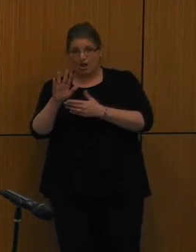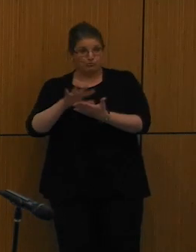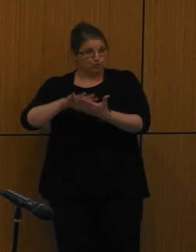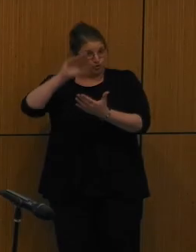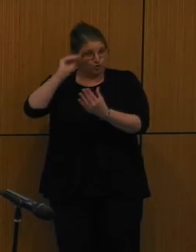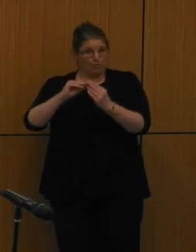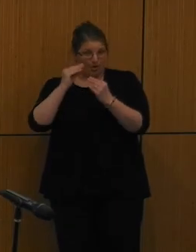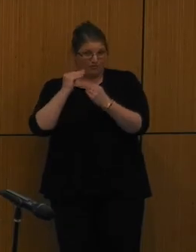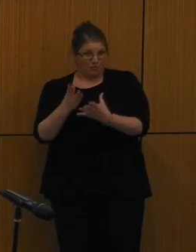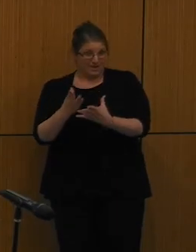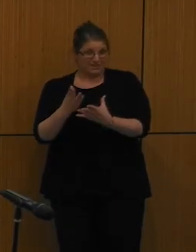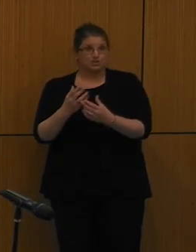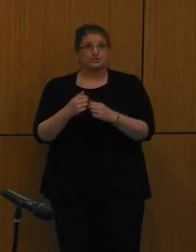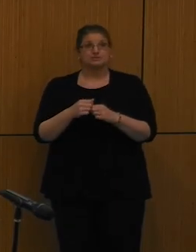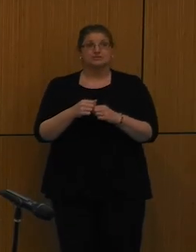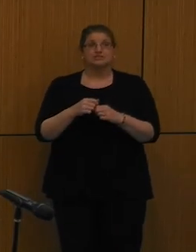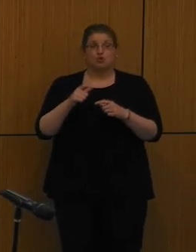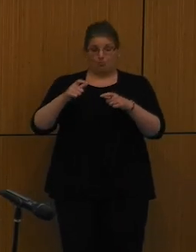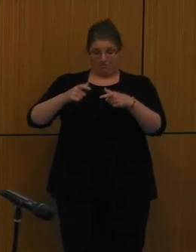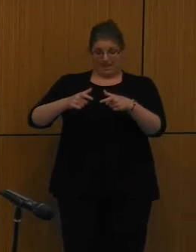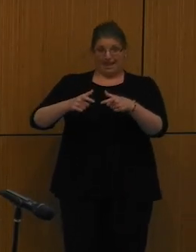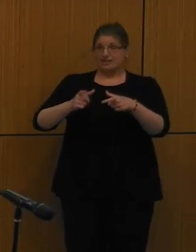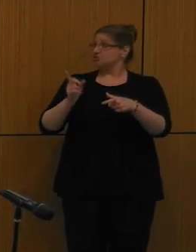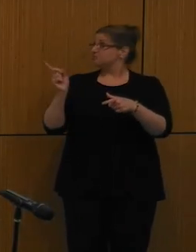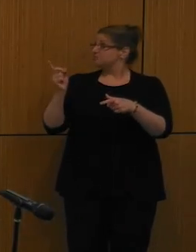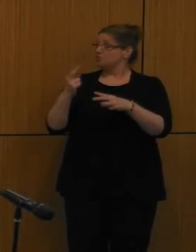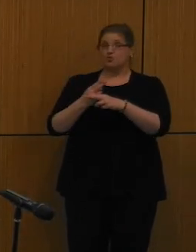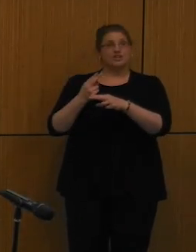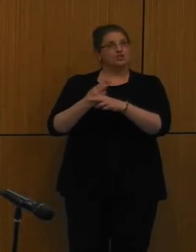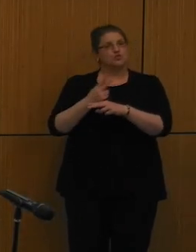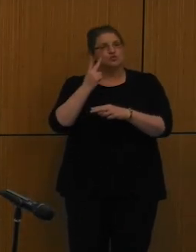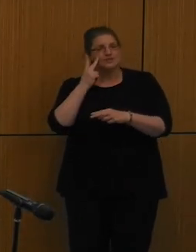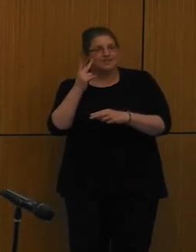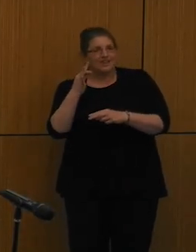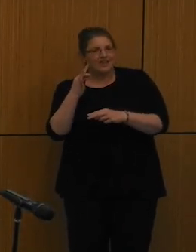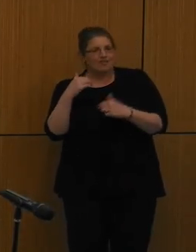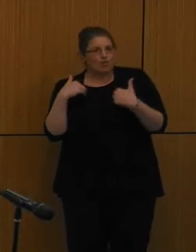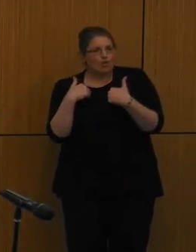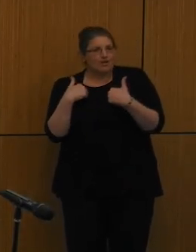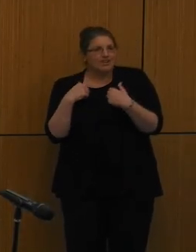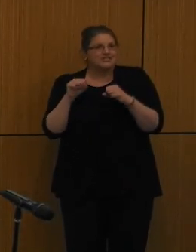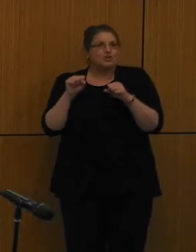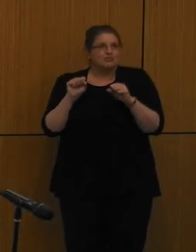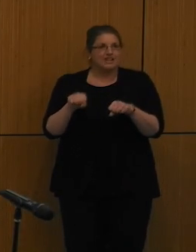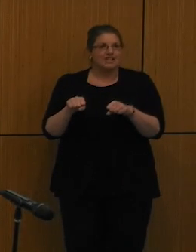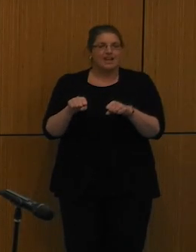So, for example, this is a plate that we use in my lab to detect if the organism is able to sequester or,